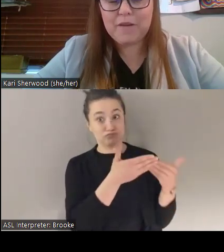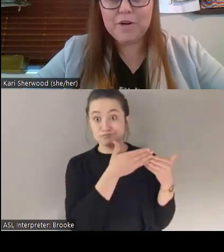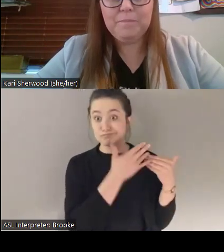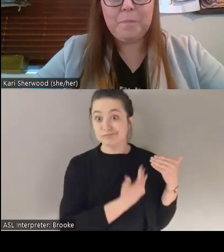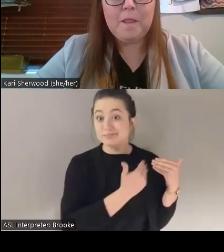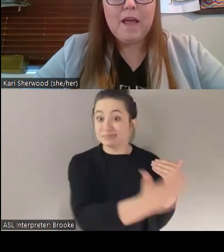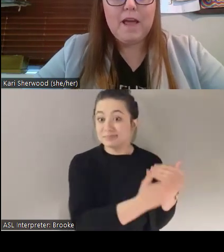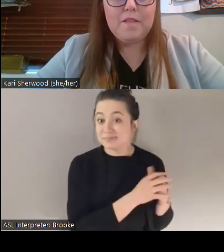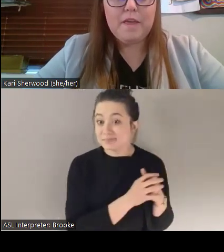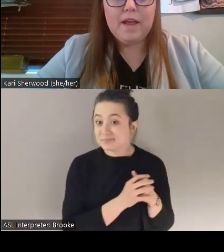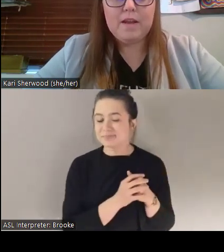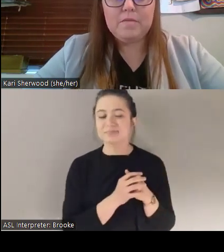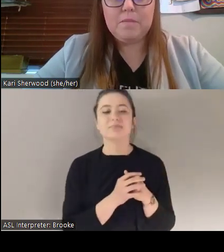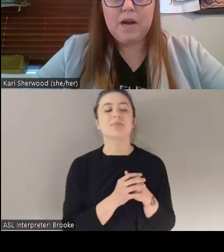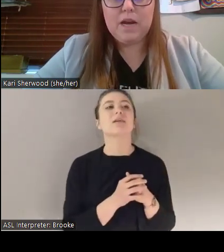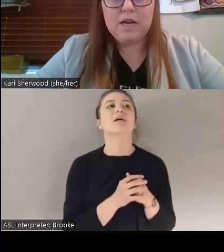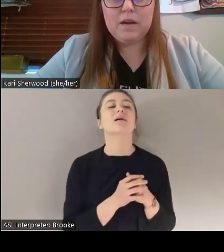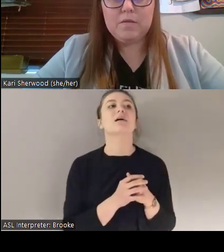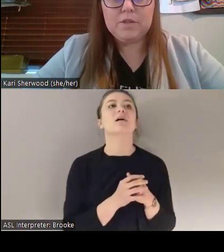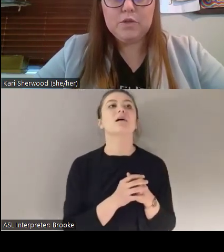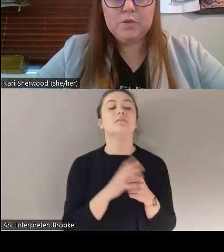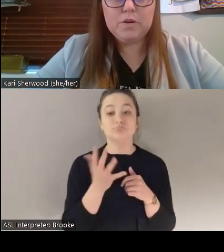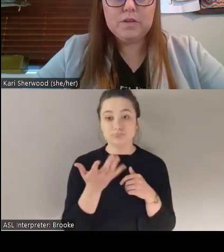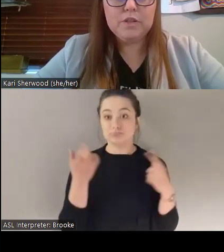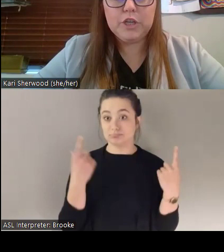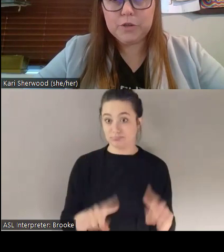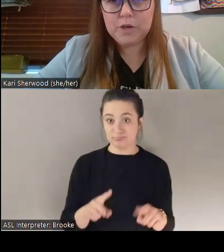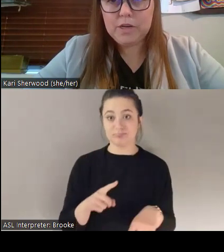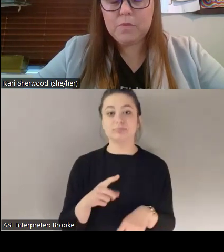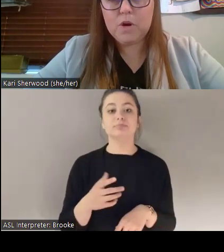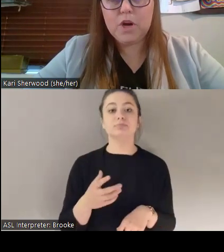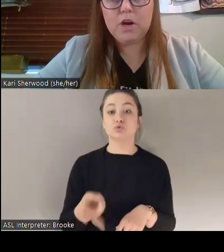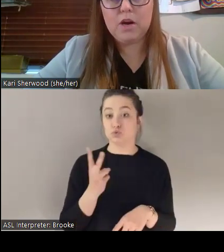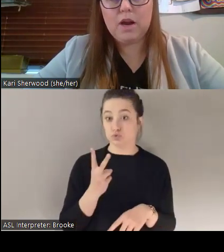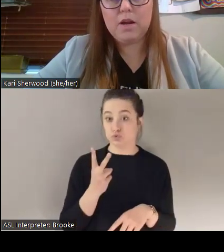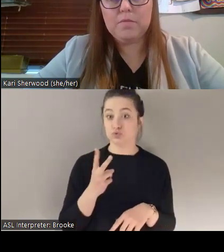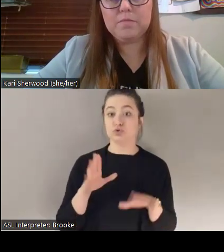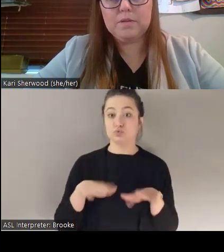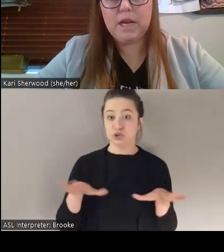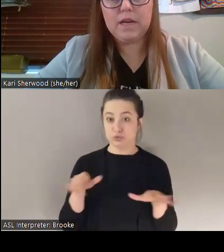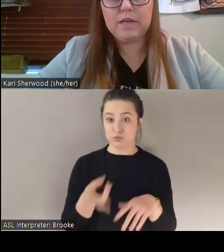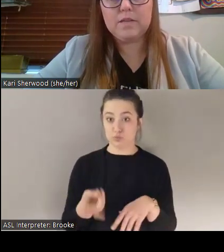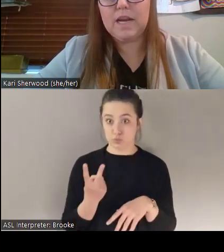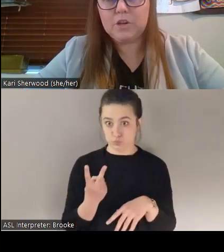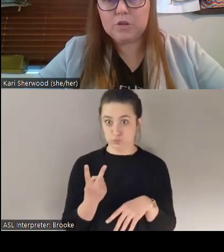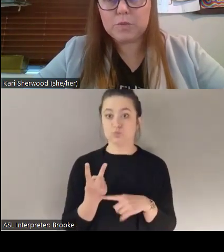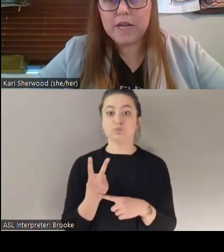forever. And then my two children were diagnosed with